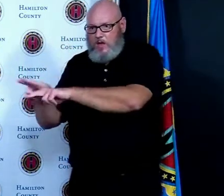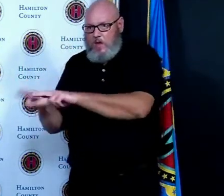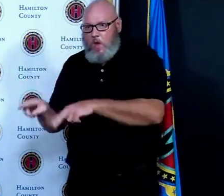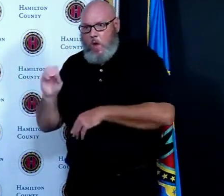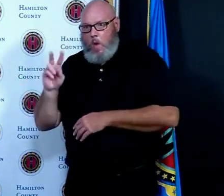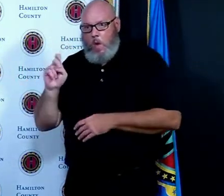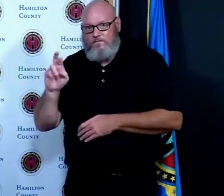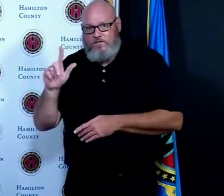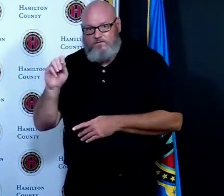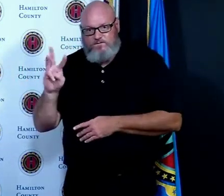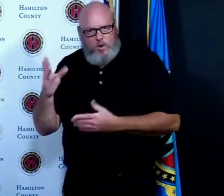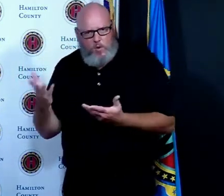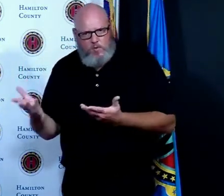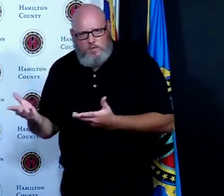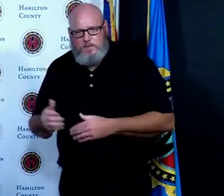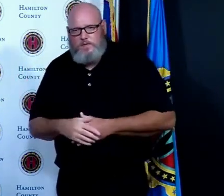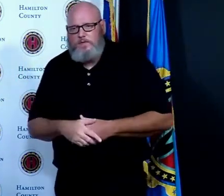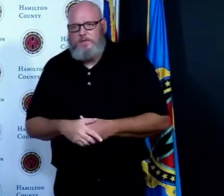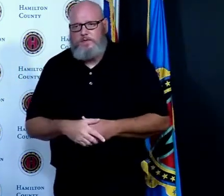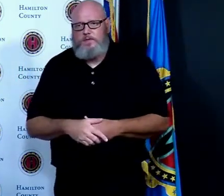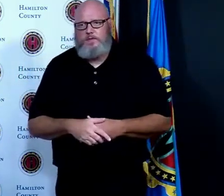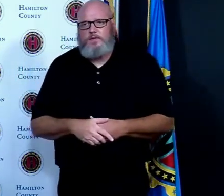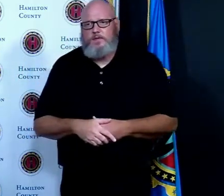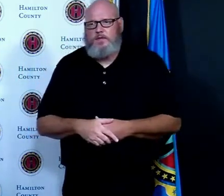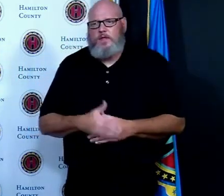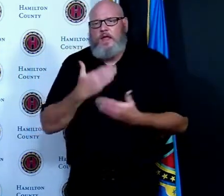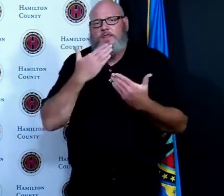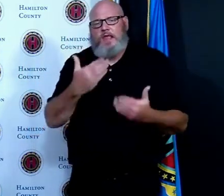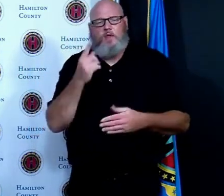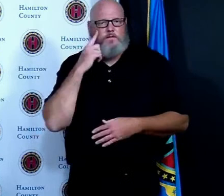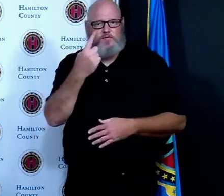great questions thank you you know at this point in time there's no interest